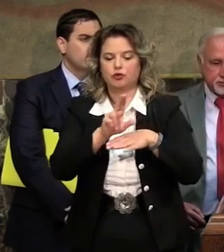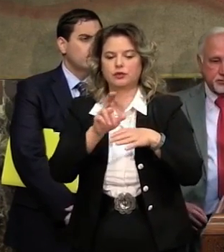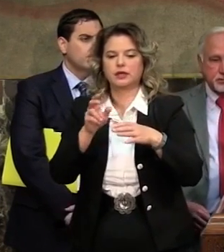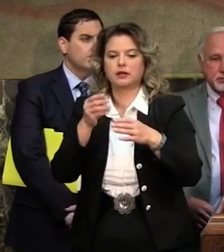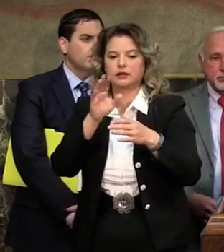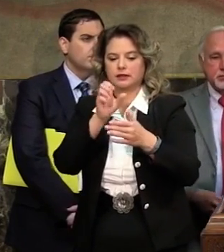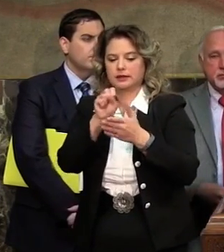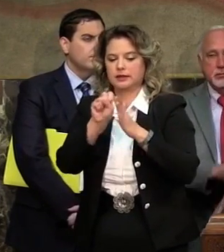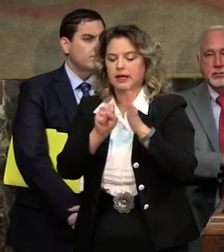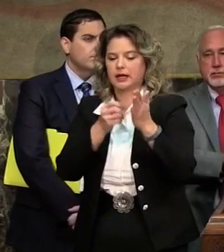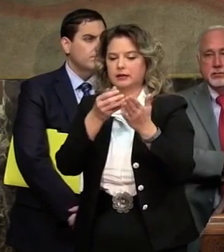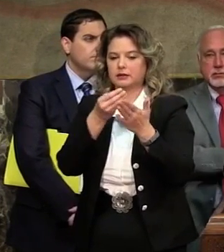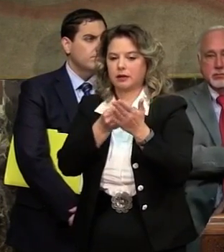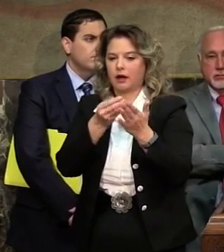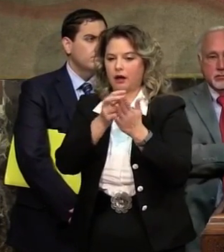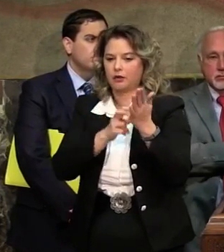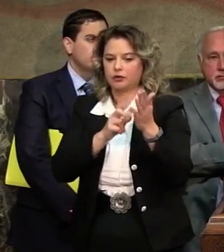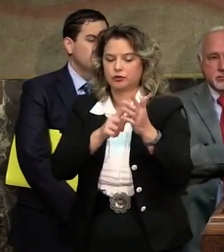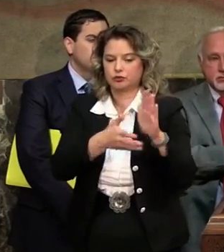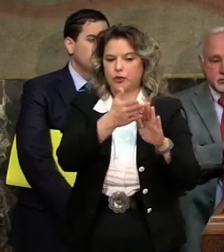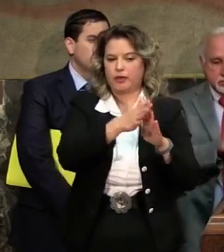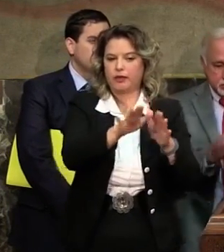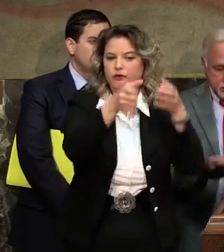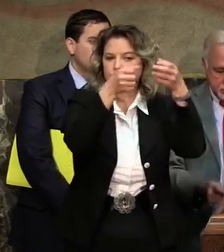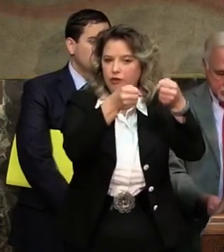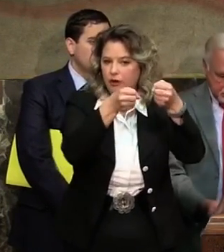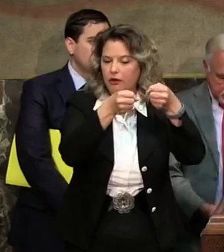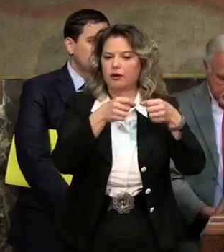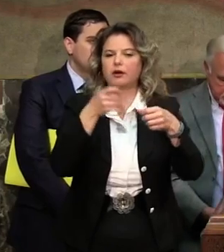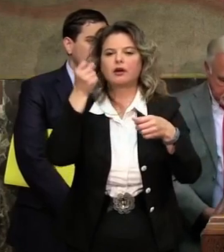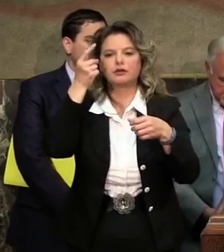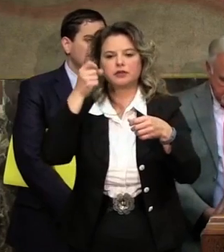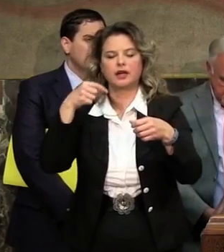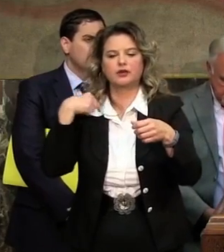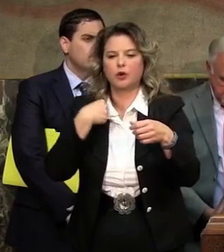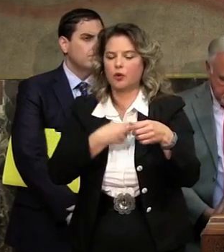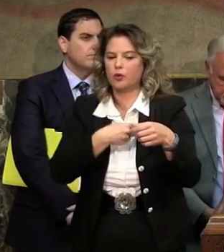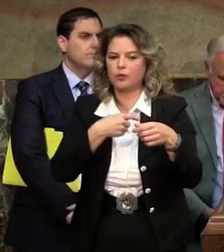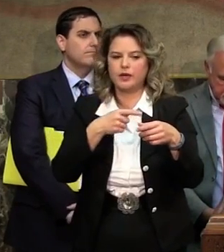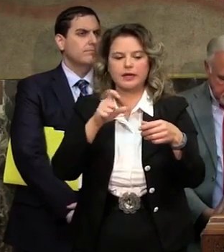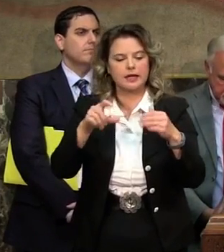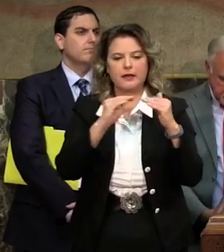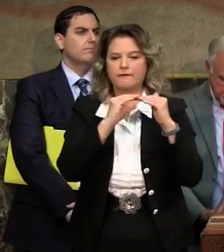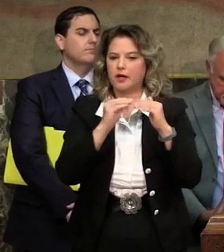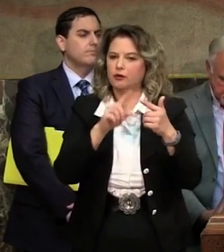we should always be fair and remembered that they are doing exactly what we asked them to do is the state decades